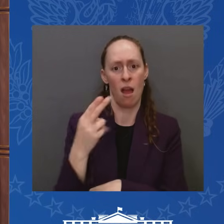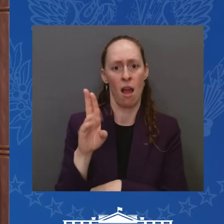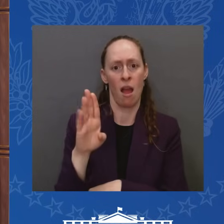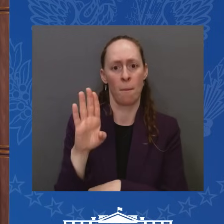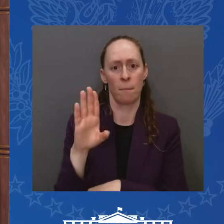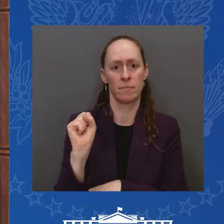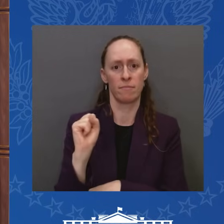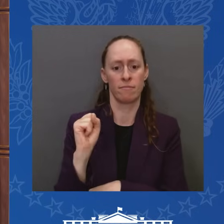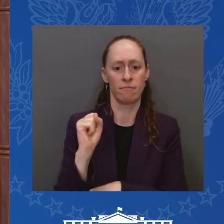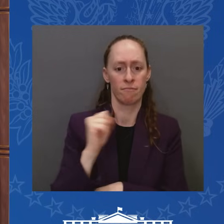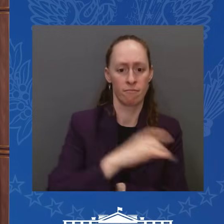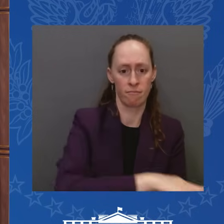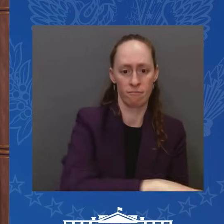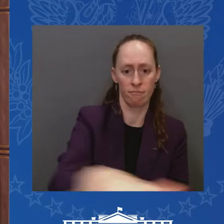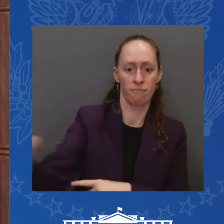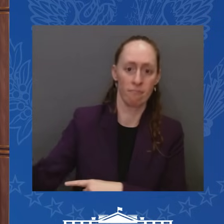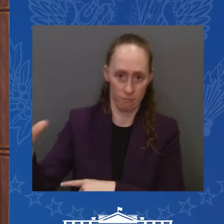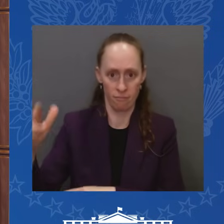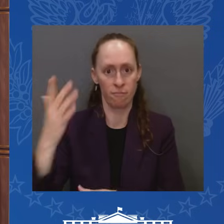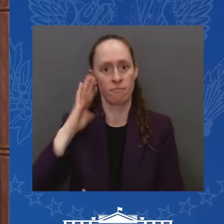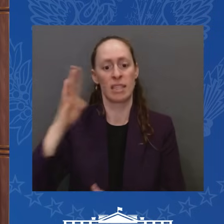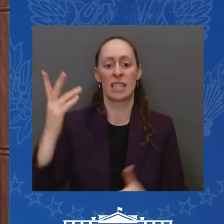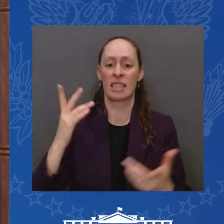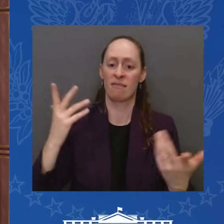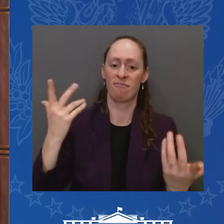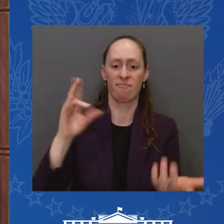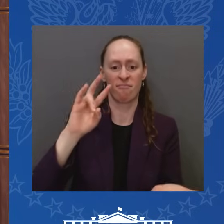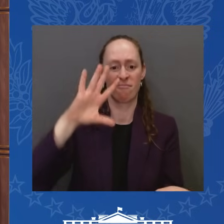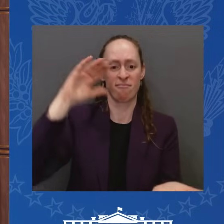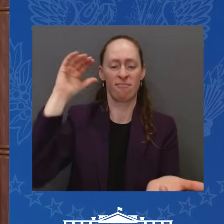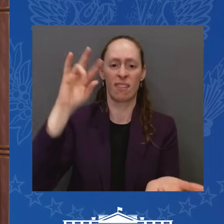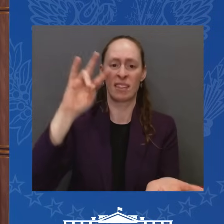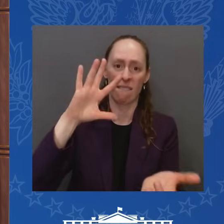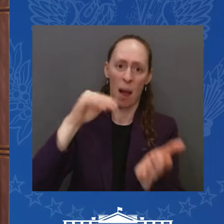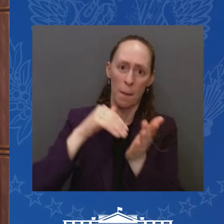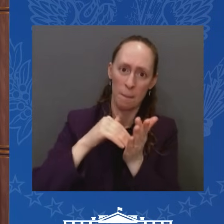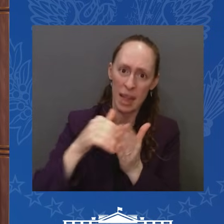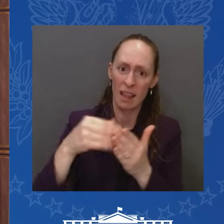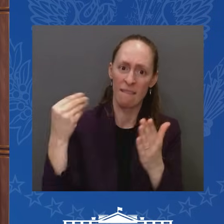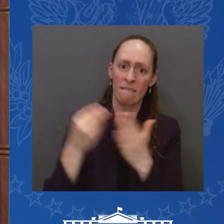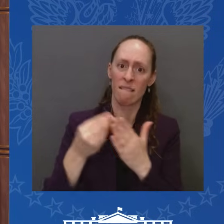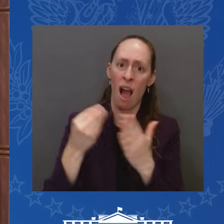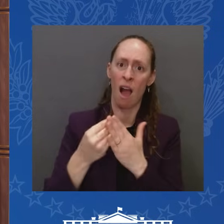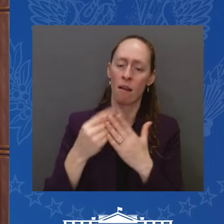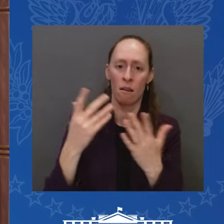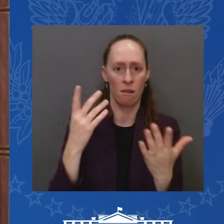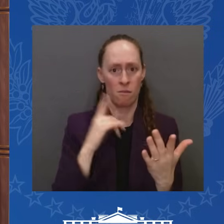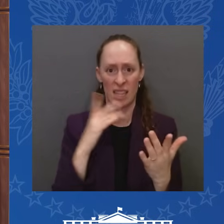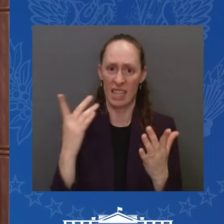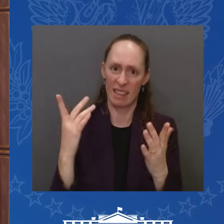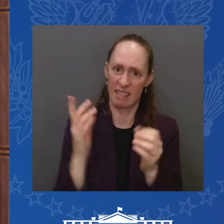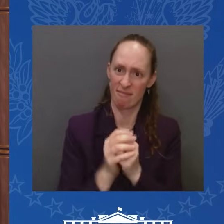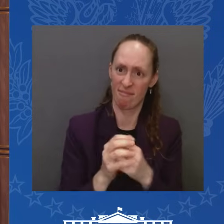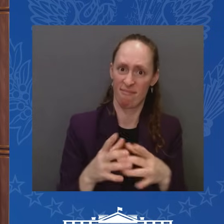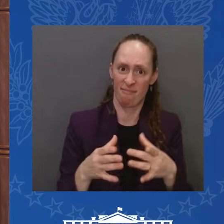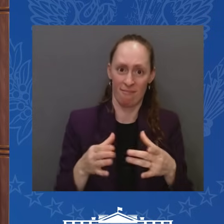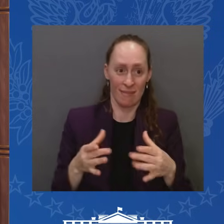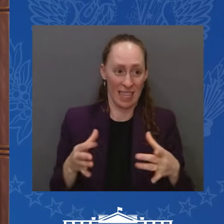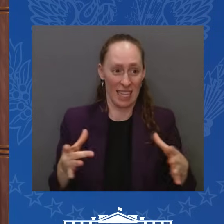And I want to thank Majority Leader Chuck Schumer and Senator Todd Young and Representative Joe -- excuse me --